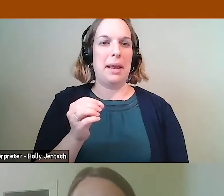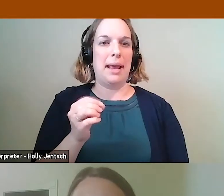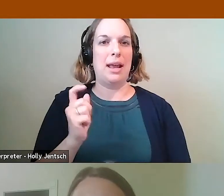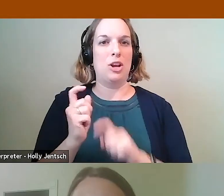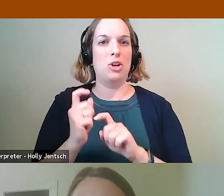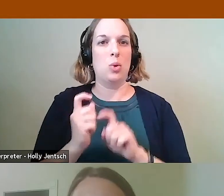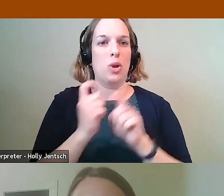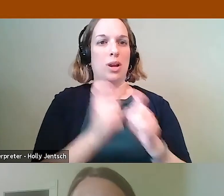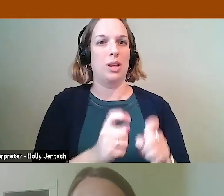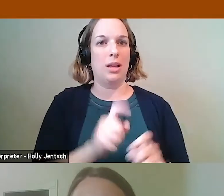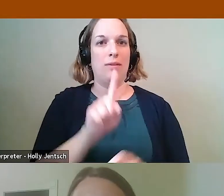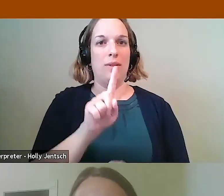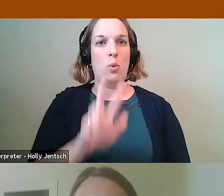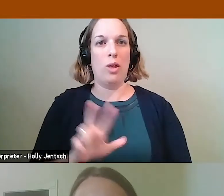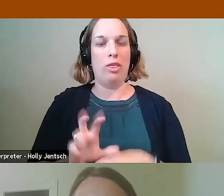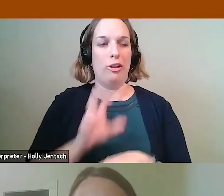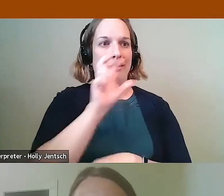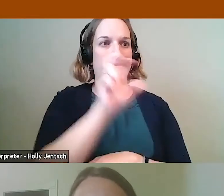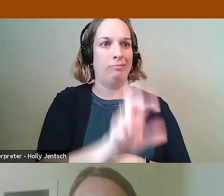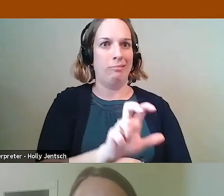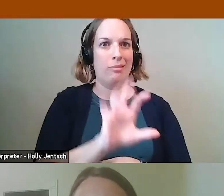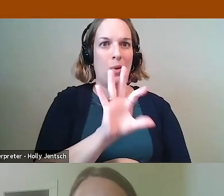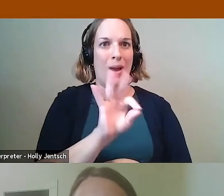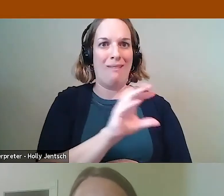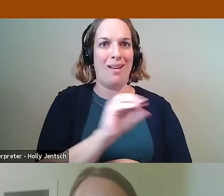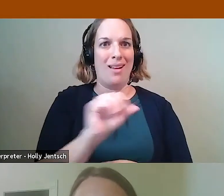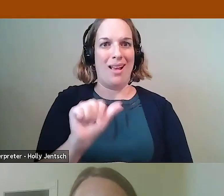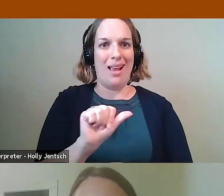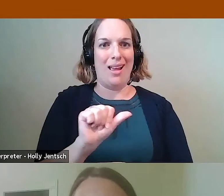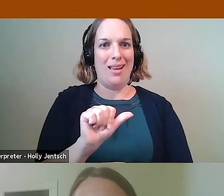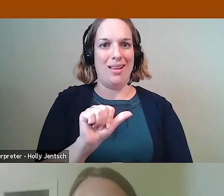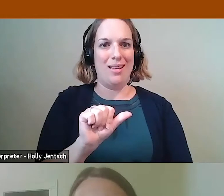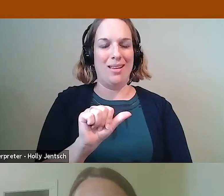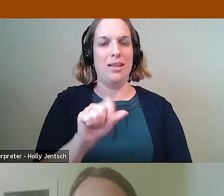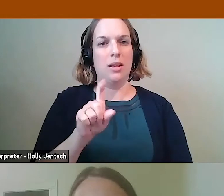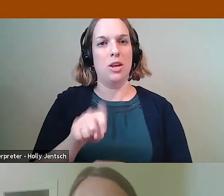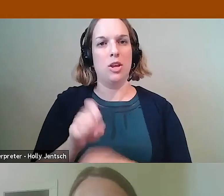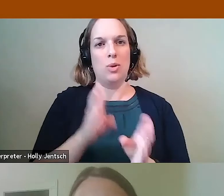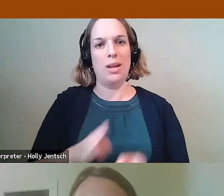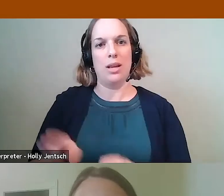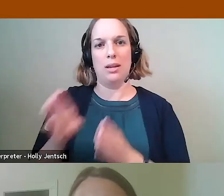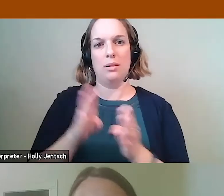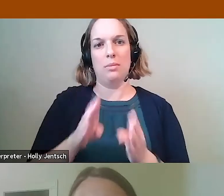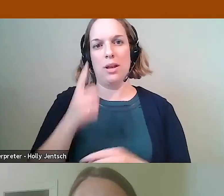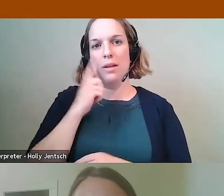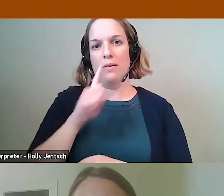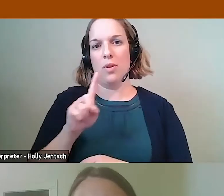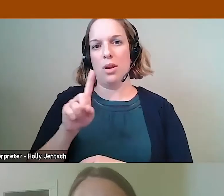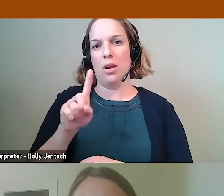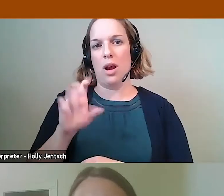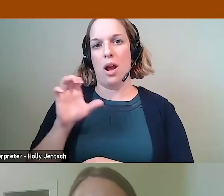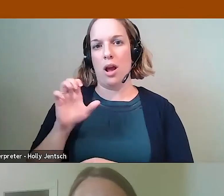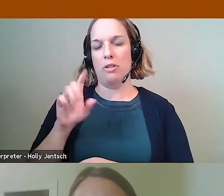you need to at least plan for 100,000, 125,000, plus F&A